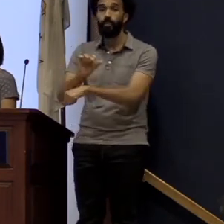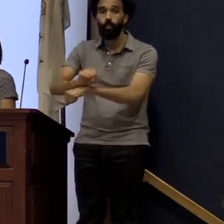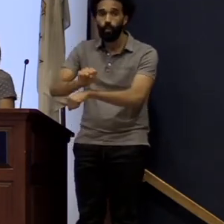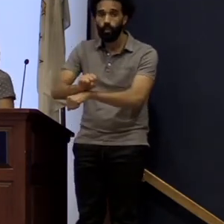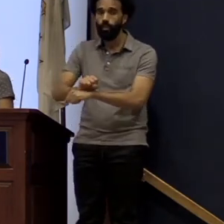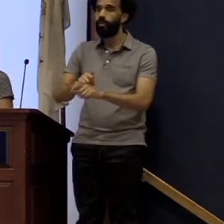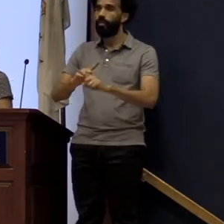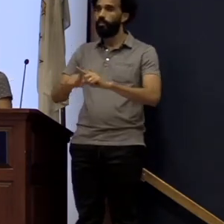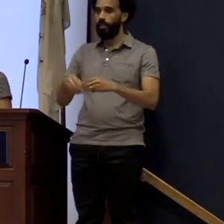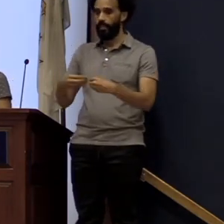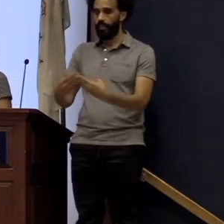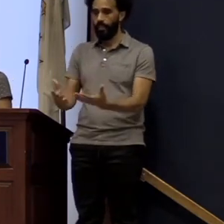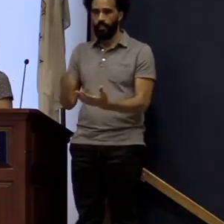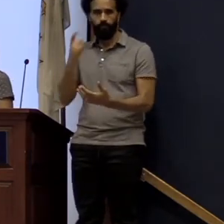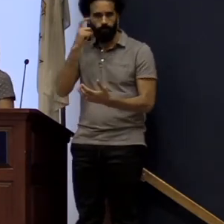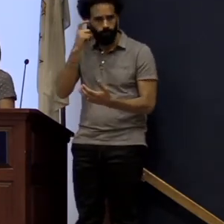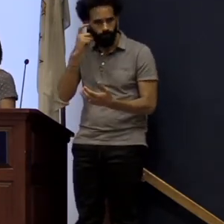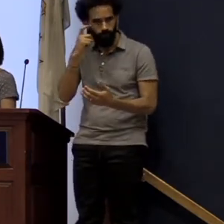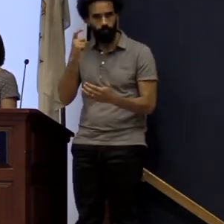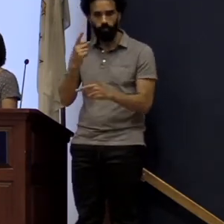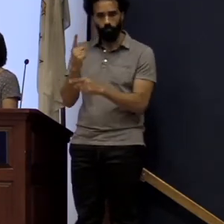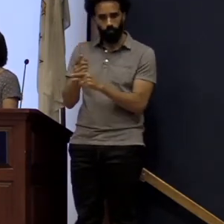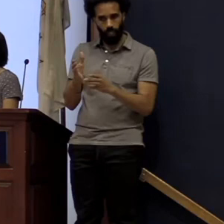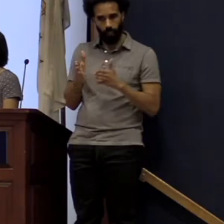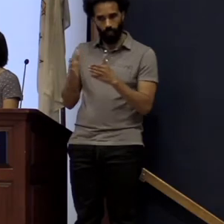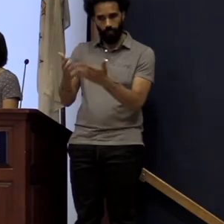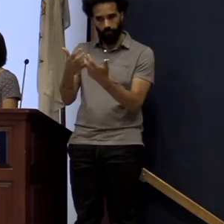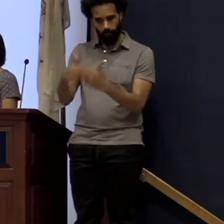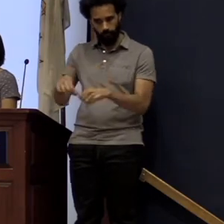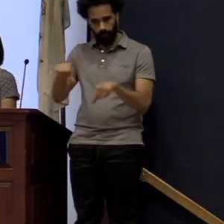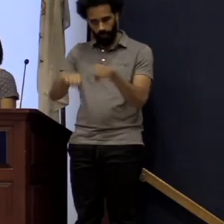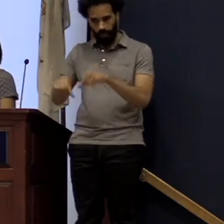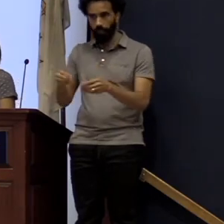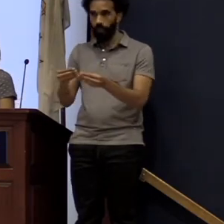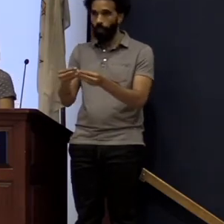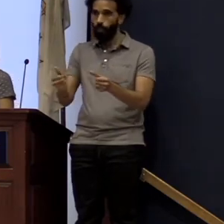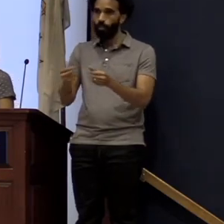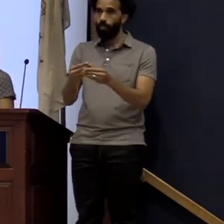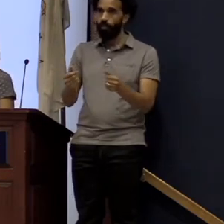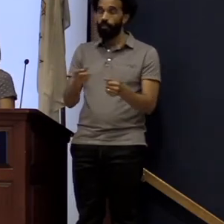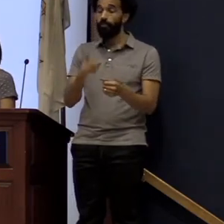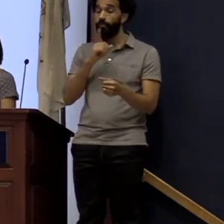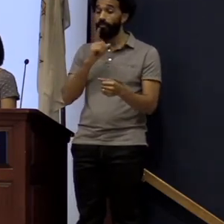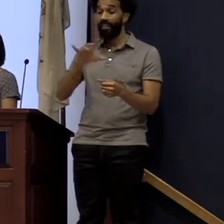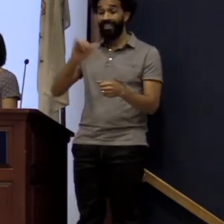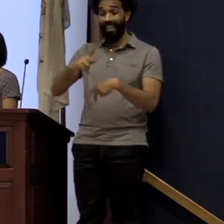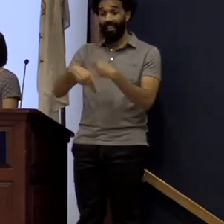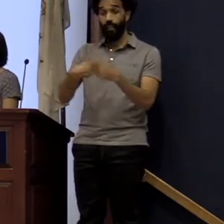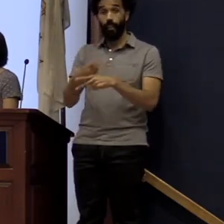And I'm an engineer for decades This kind of thing is been going on for too long. We gotta do better and we can't do better